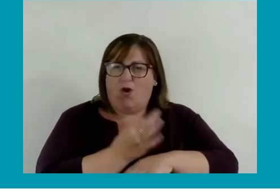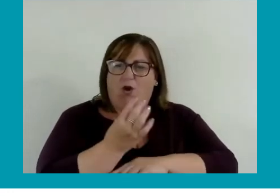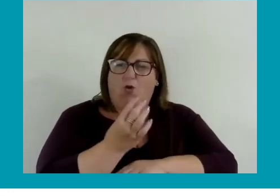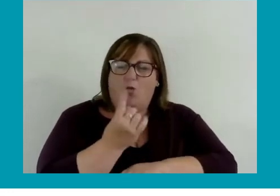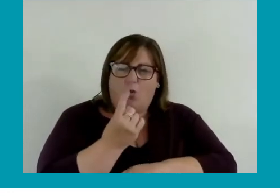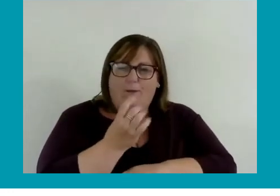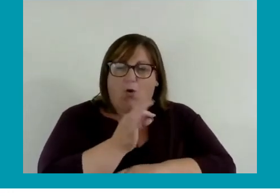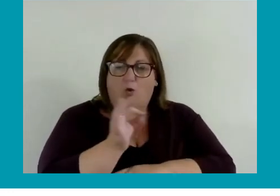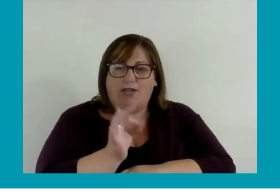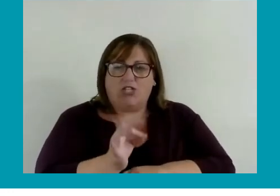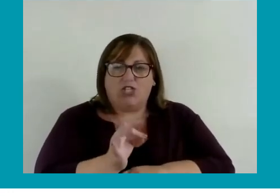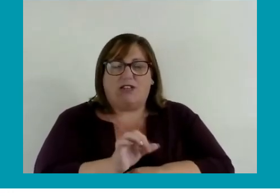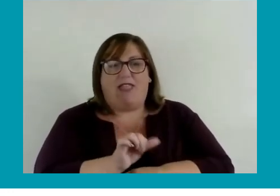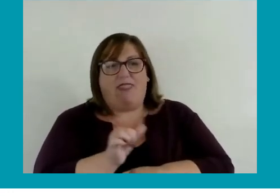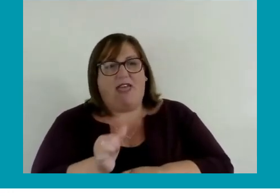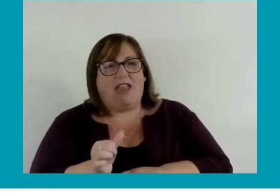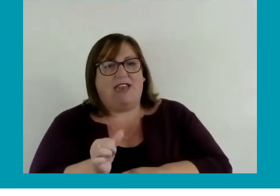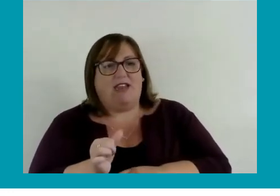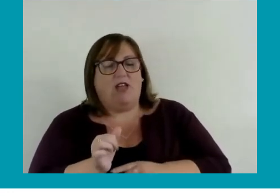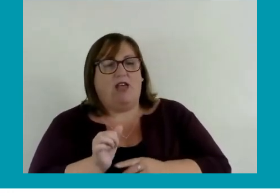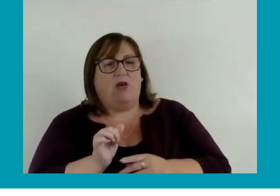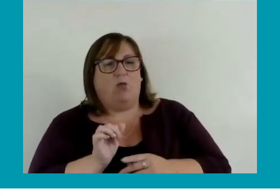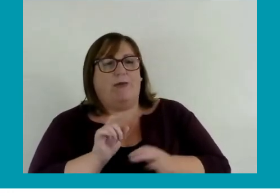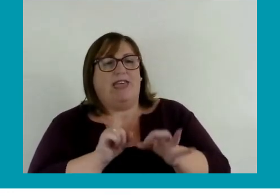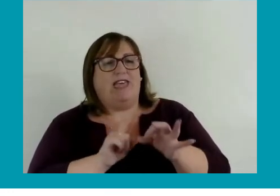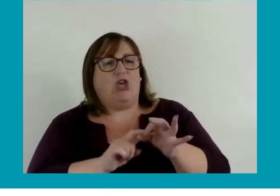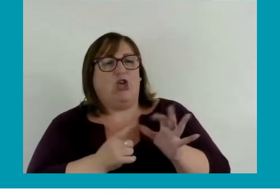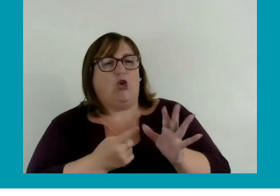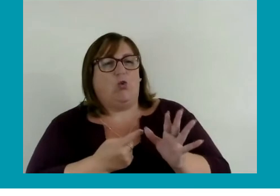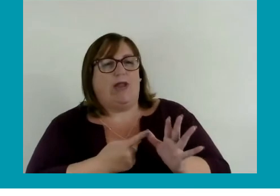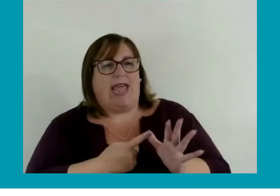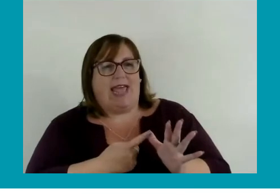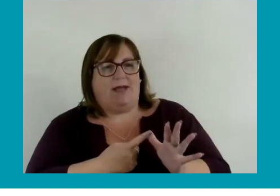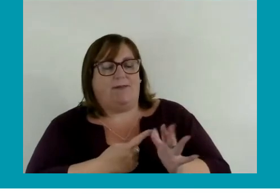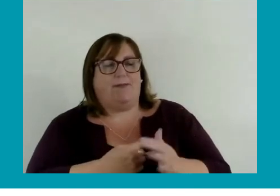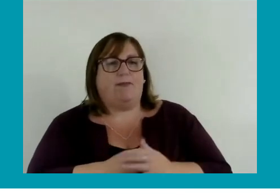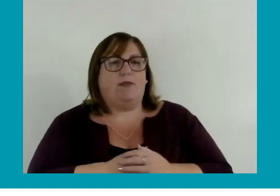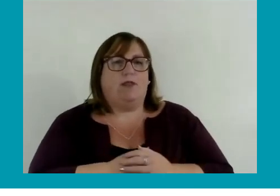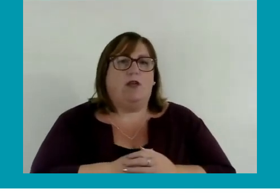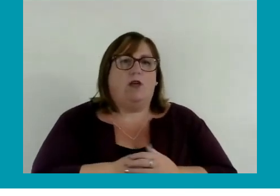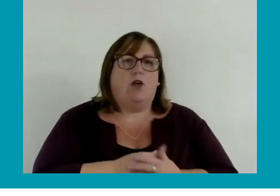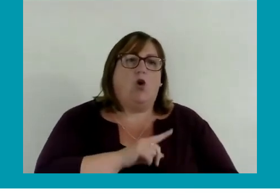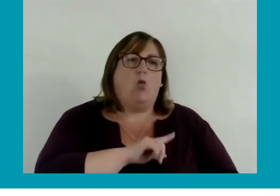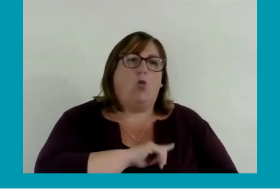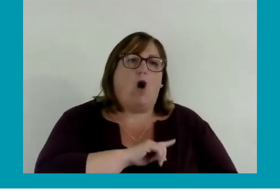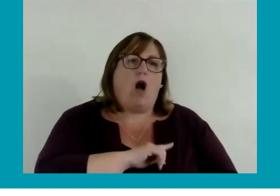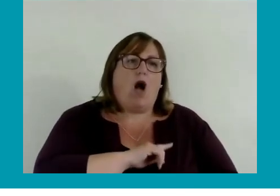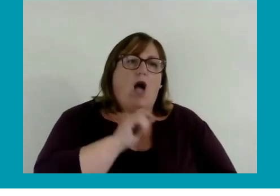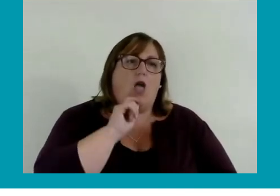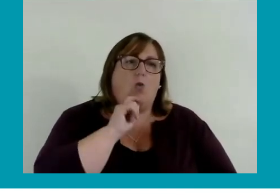you know what would why would our Evenbreak candidates want to apply for opportunities of